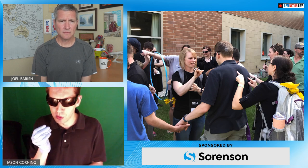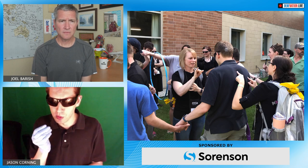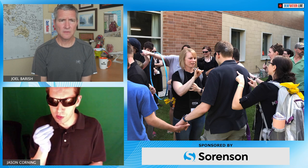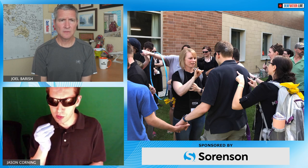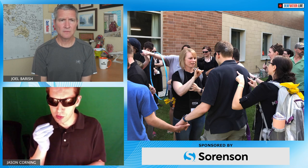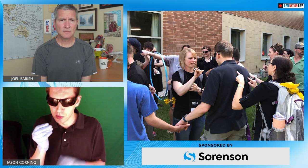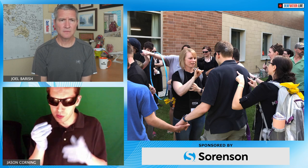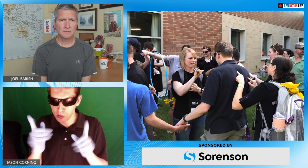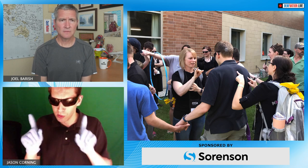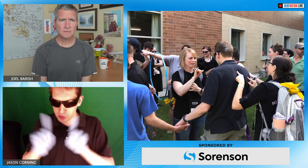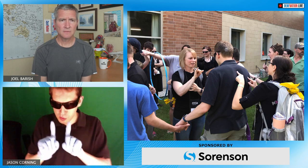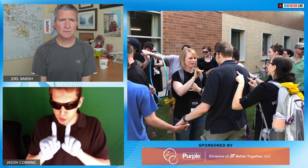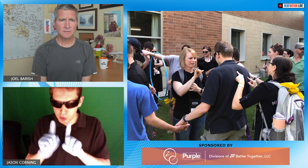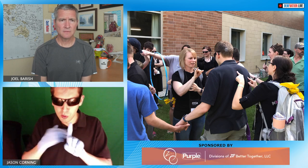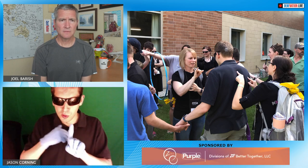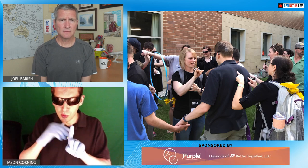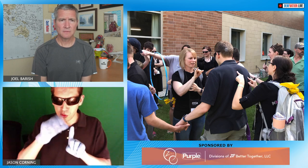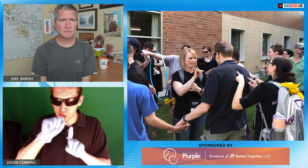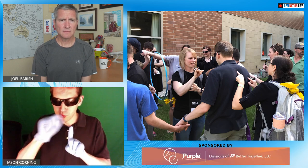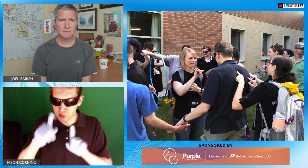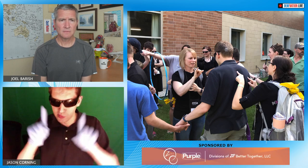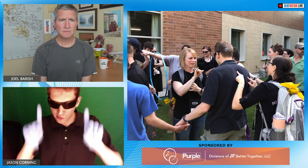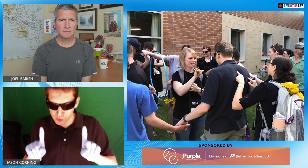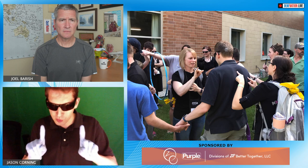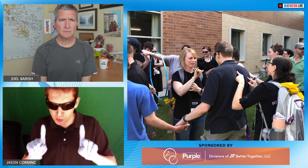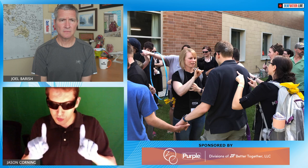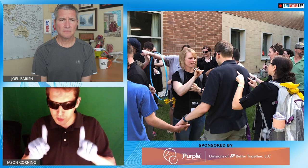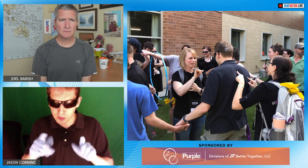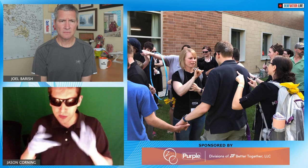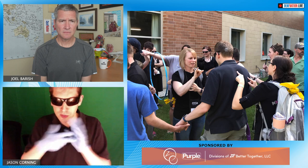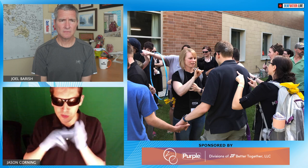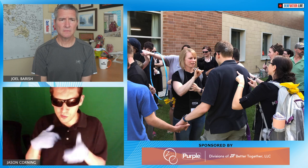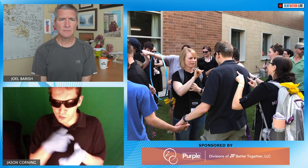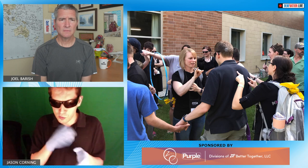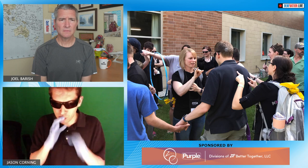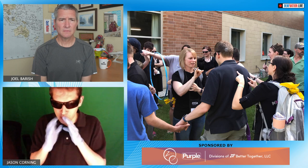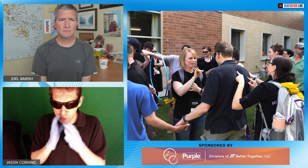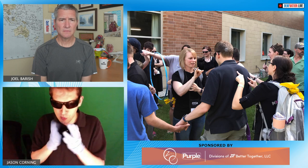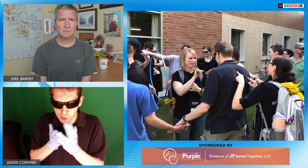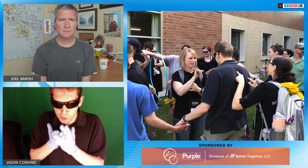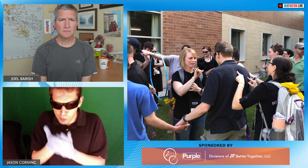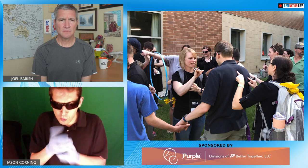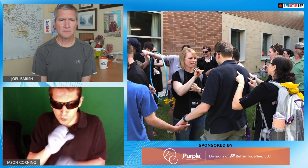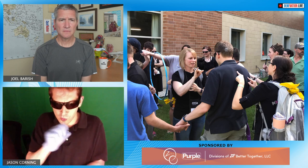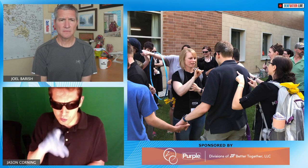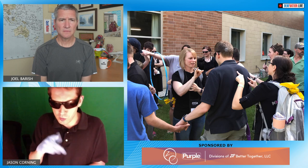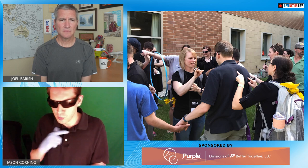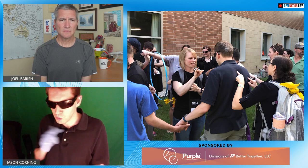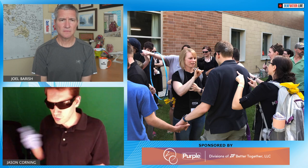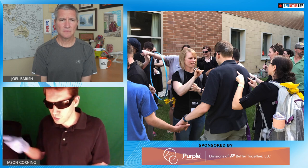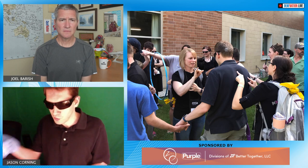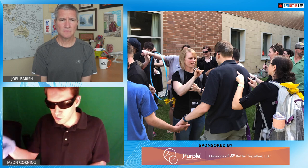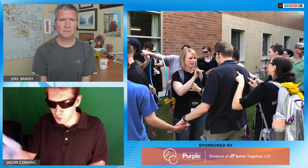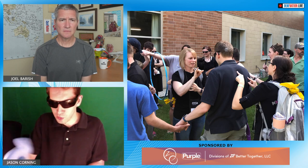there is 2 deafblind person speaking to each other through their SSP copying each other conversation.